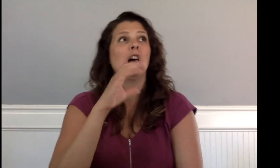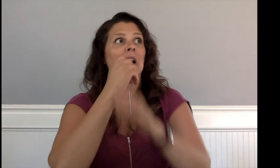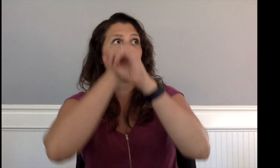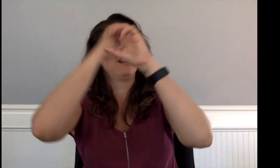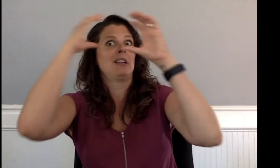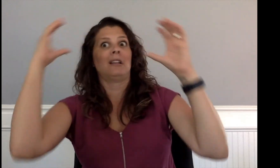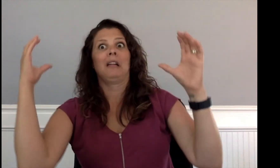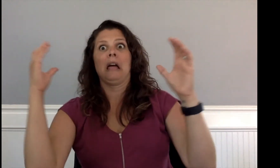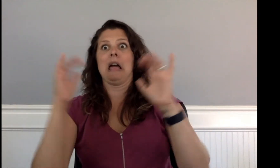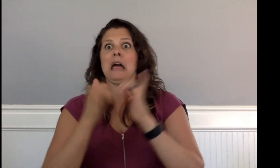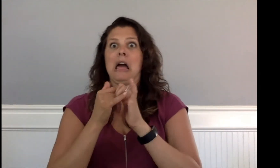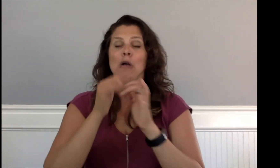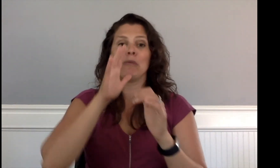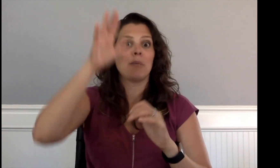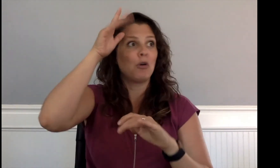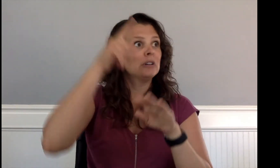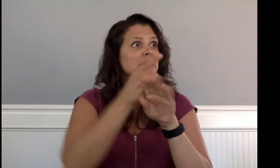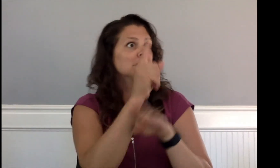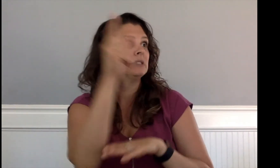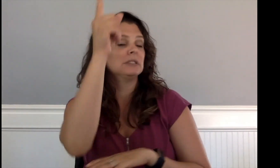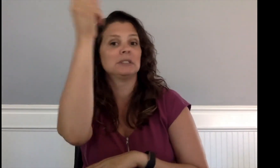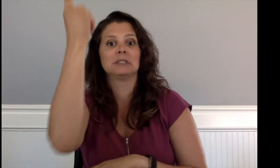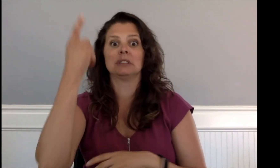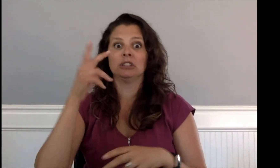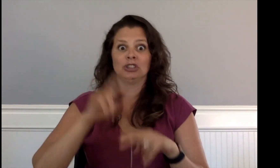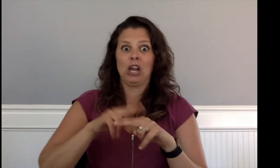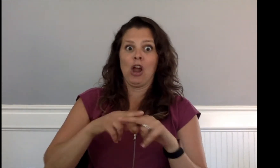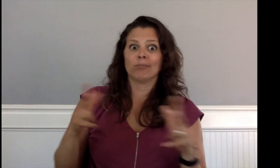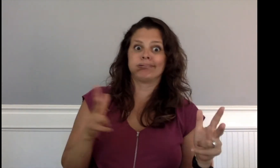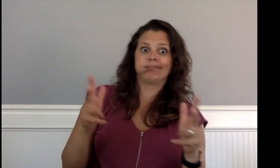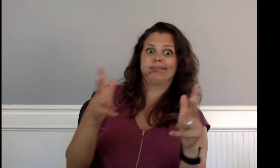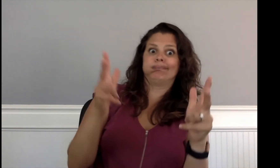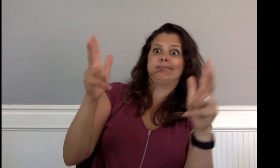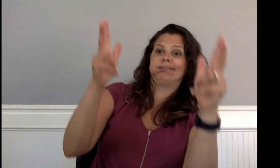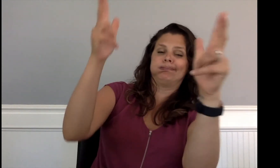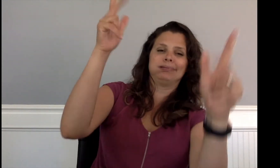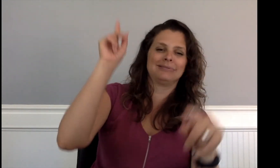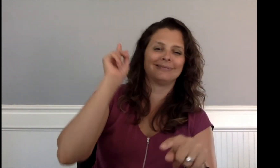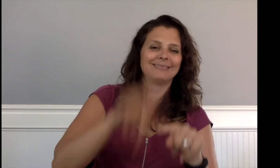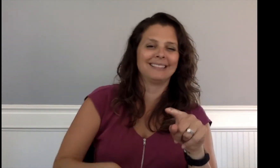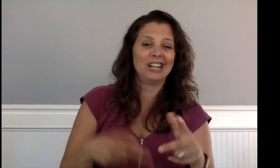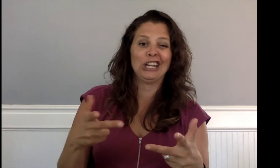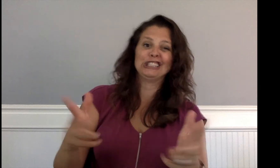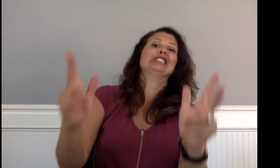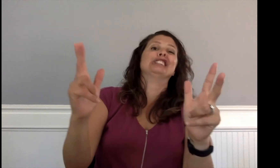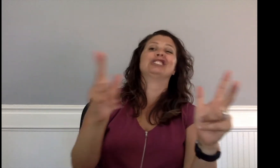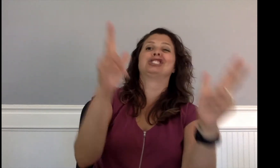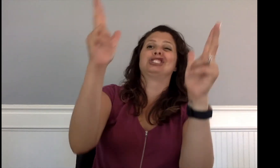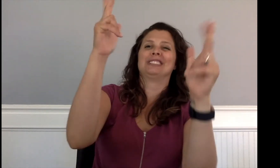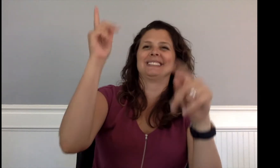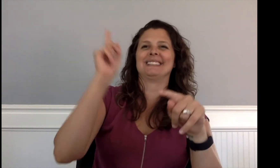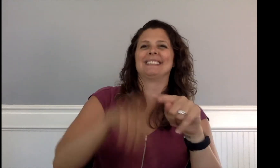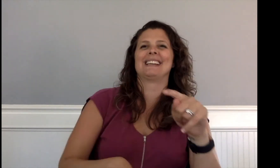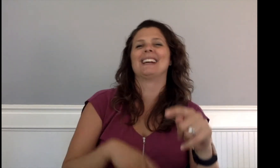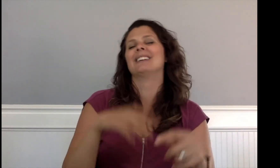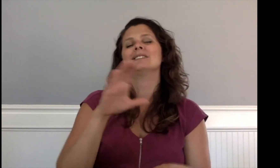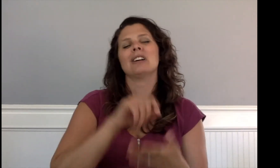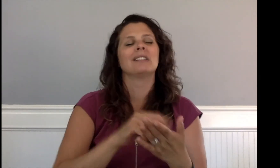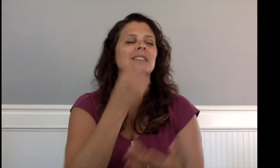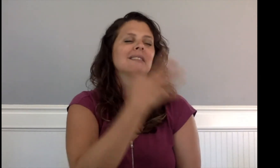Charlie imagined his grandparents on a mountain trail-sitting in their E-Z chair recliners.